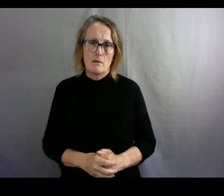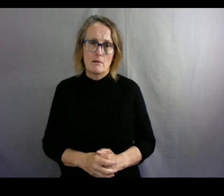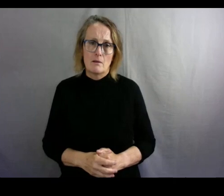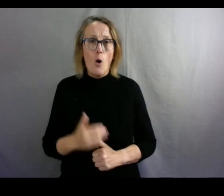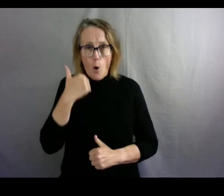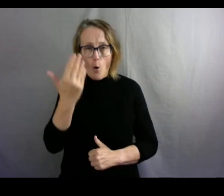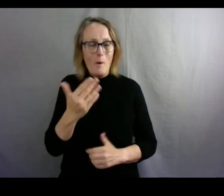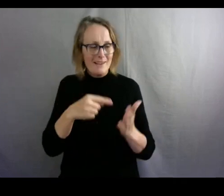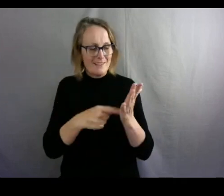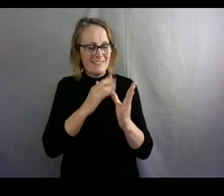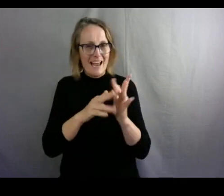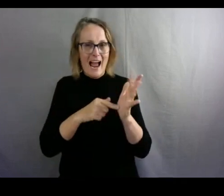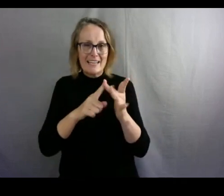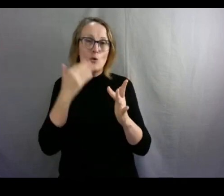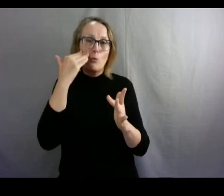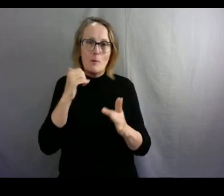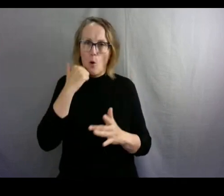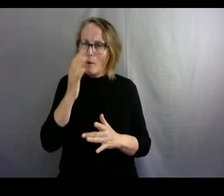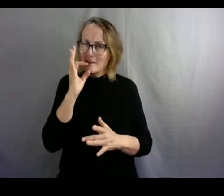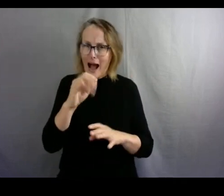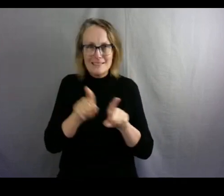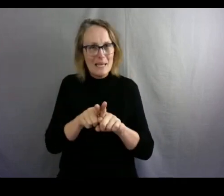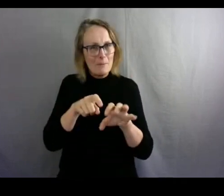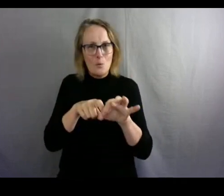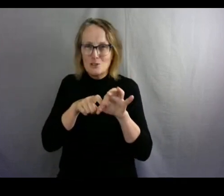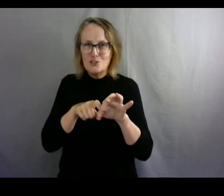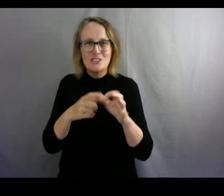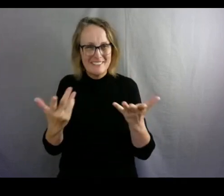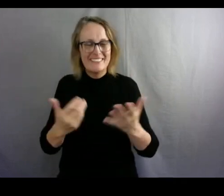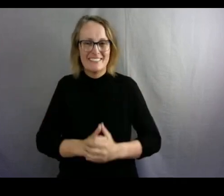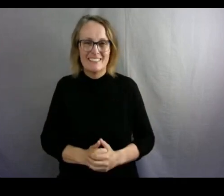especially as women, and well, we would love